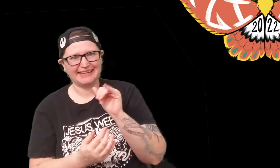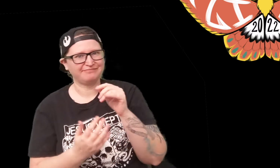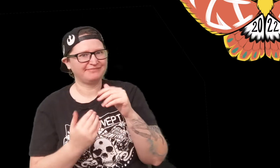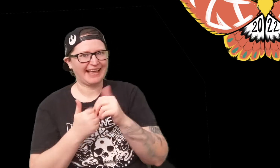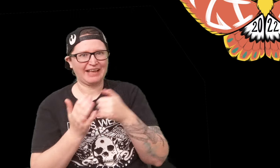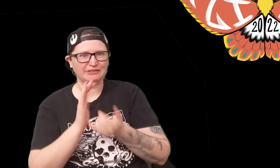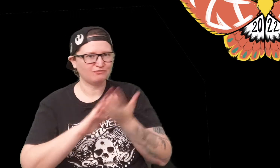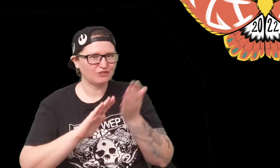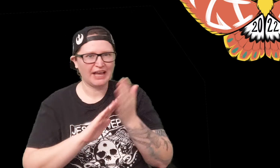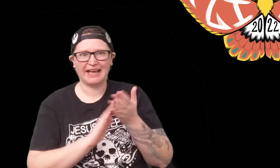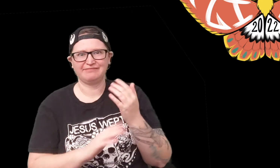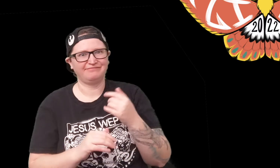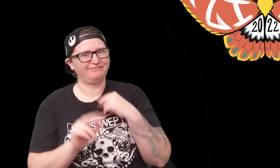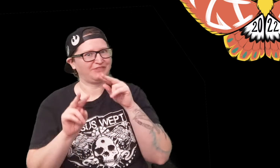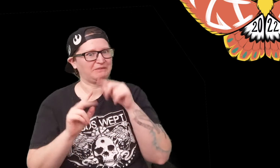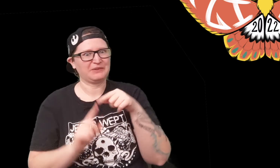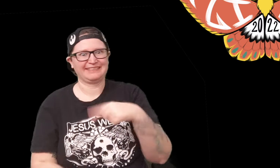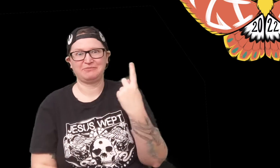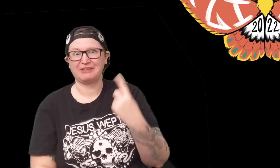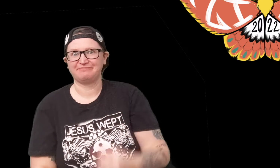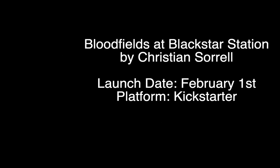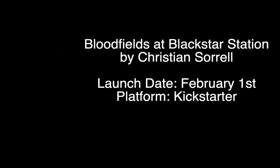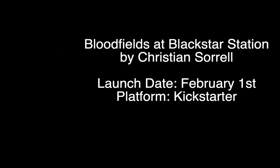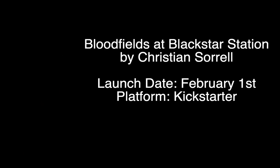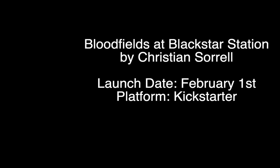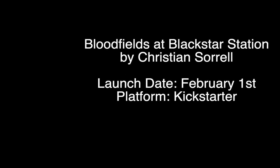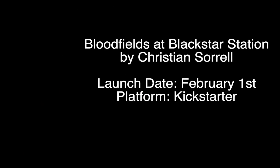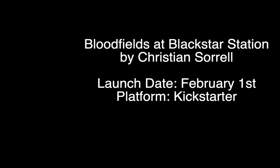to see what it's going to look like and how it's going to run looking forward to that one